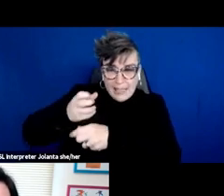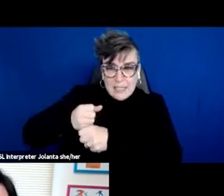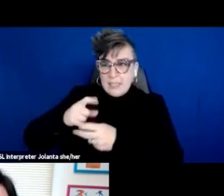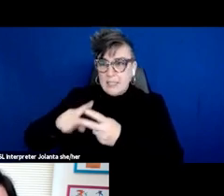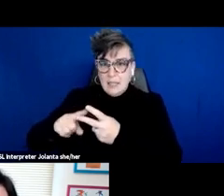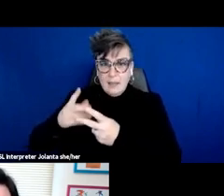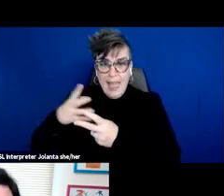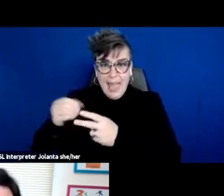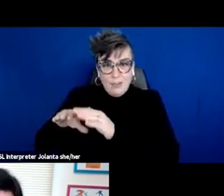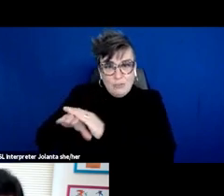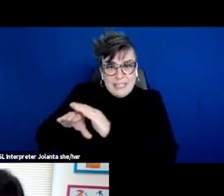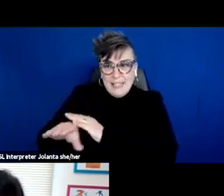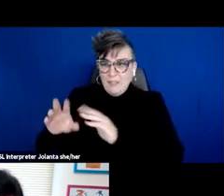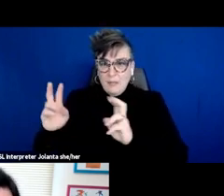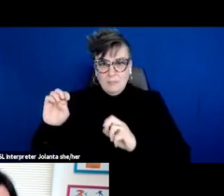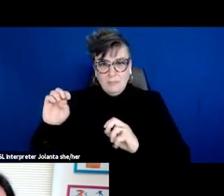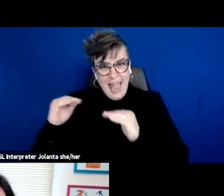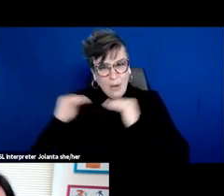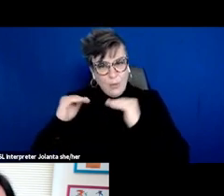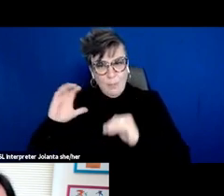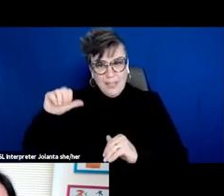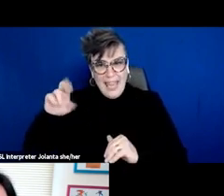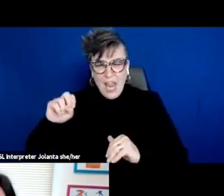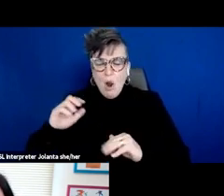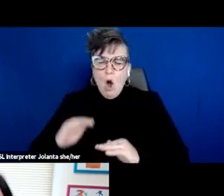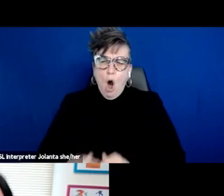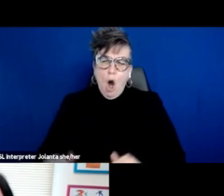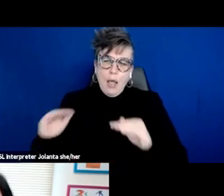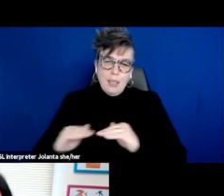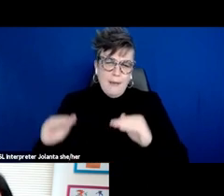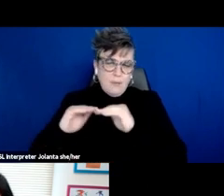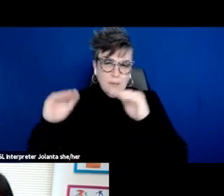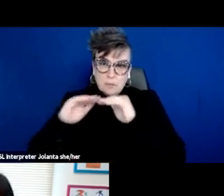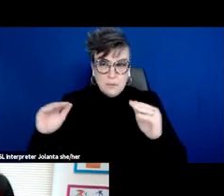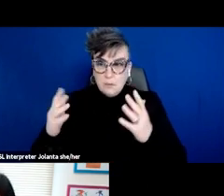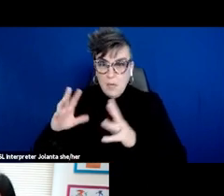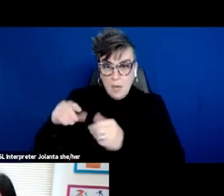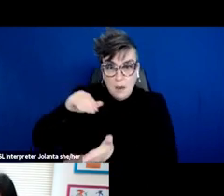at all levels. The interpersonal level, provider level, community level and system levels and